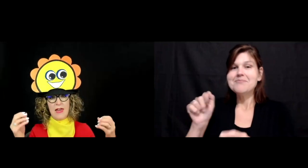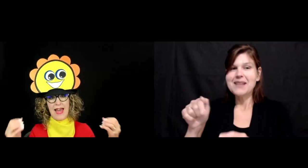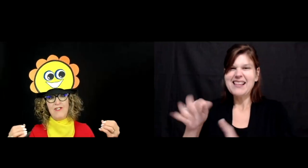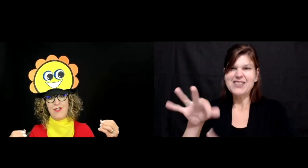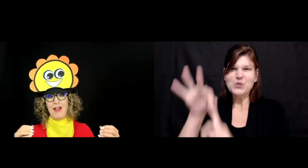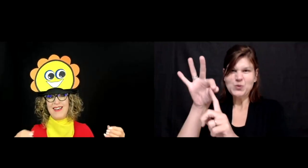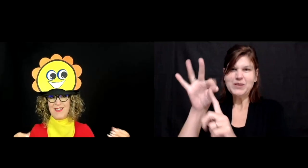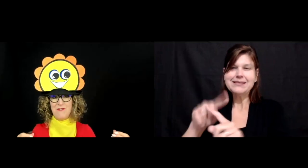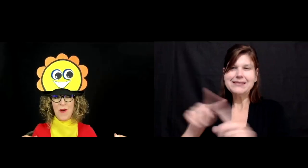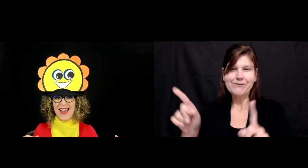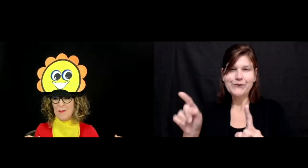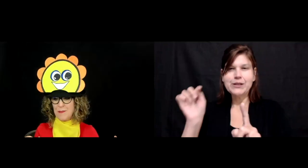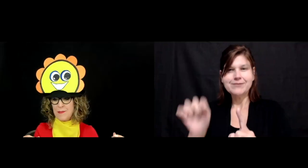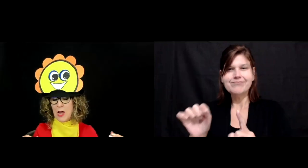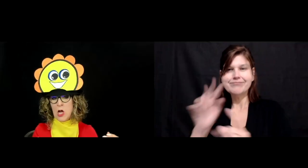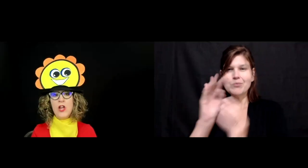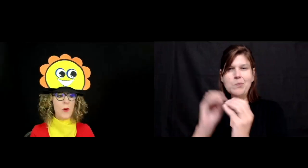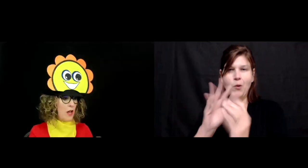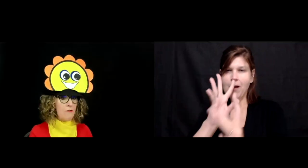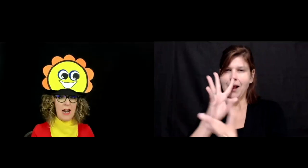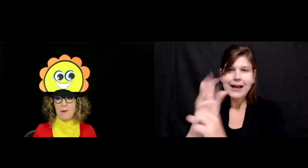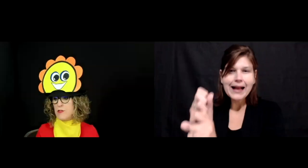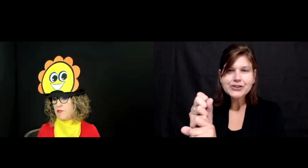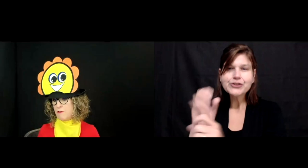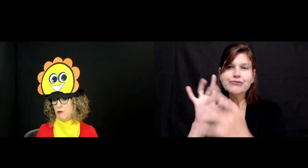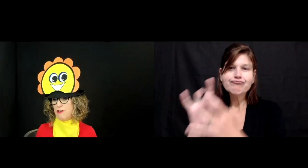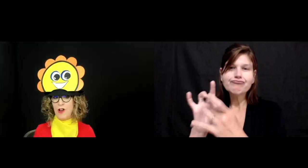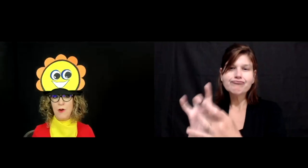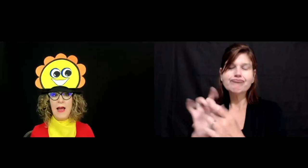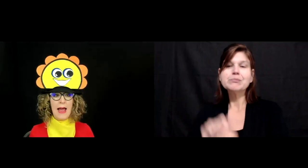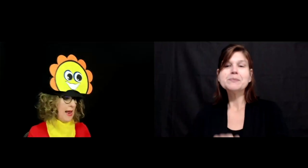It engages her in a different way. So another element of "The Story Show"